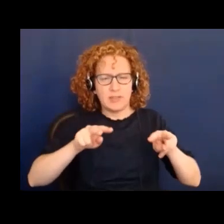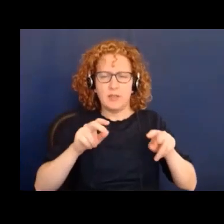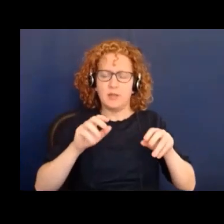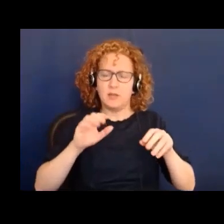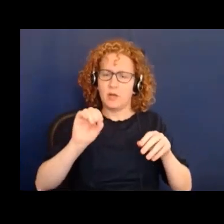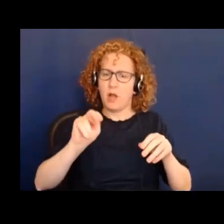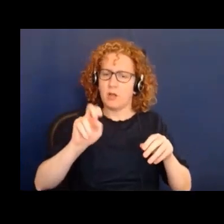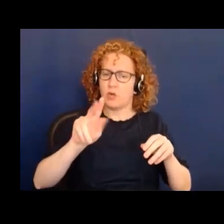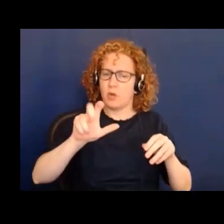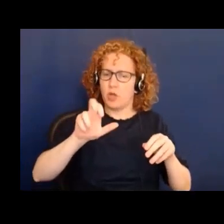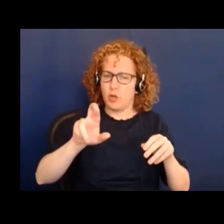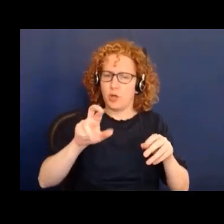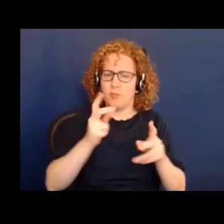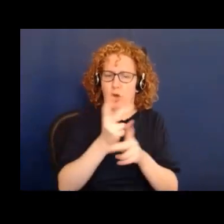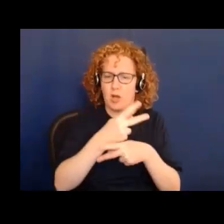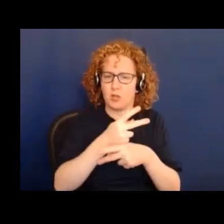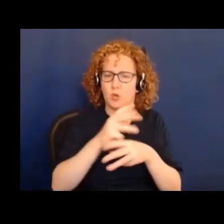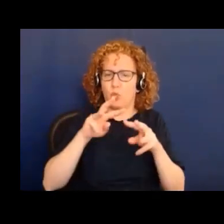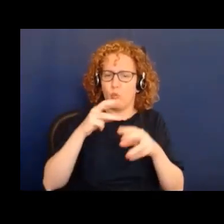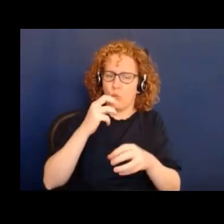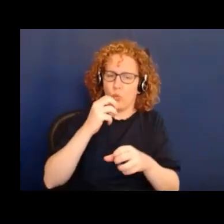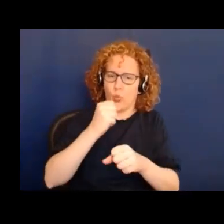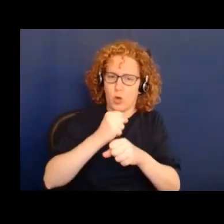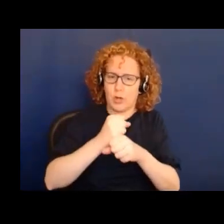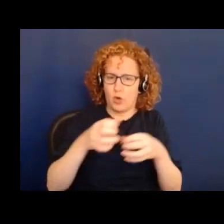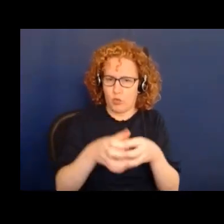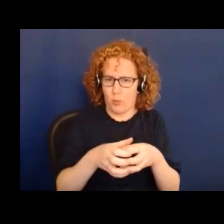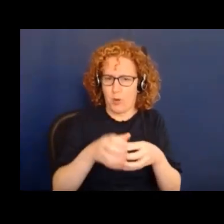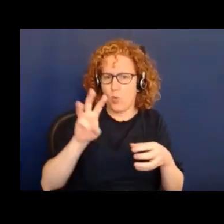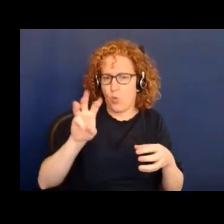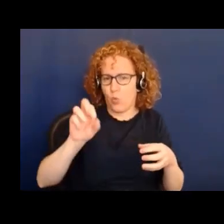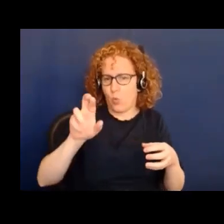that's the group that is tasked with developing and publishing the Department's travel advisories